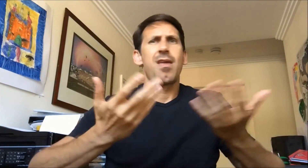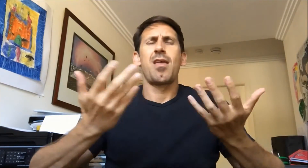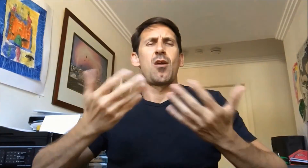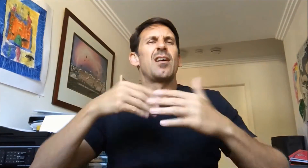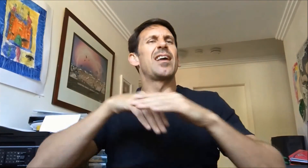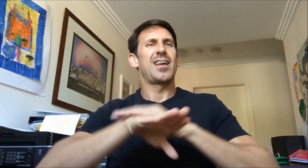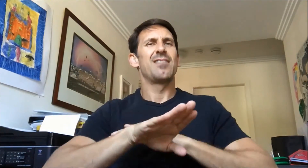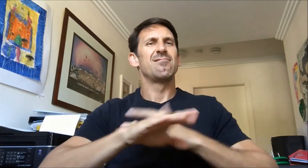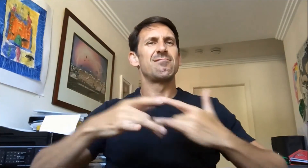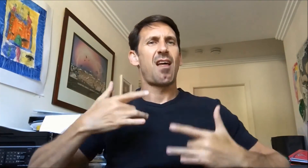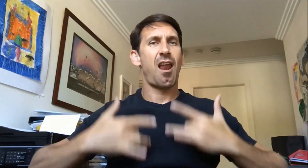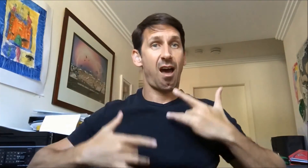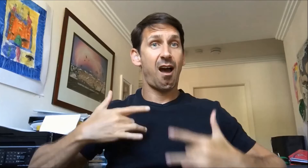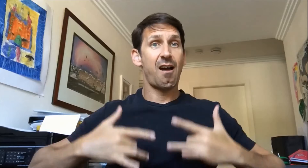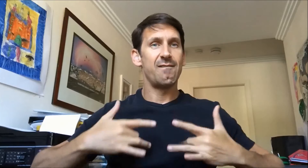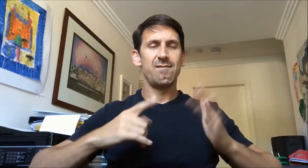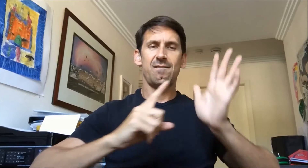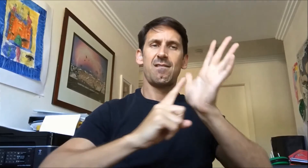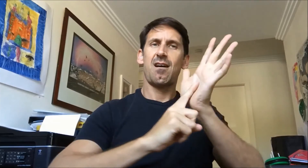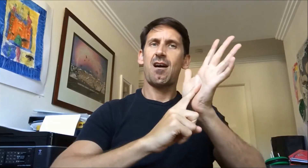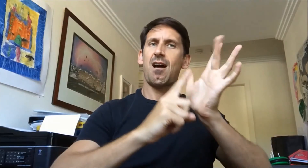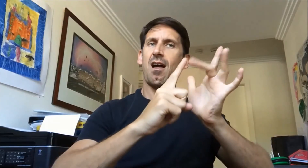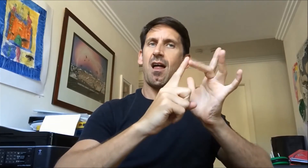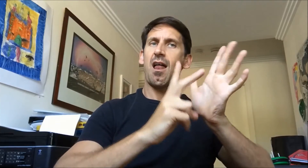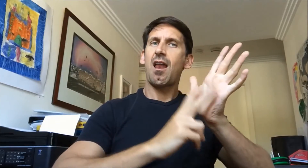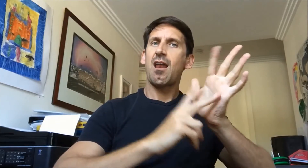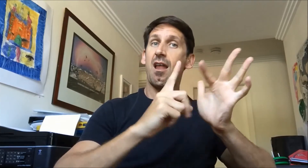I'll be talking about these in the context of a live environment.